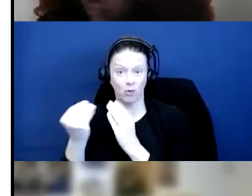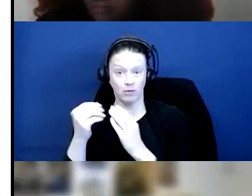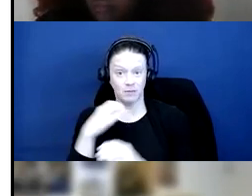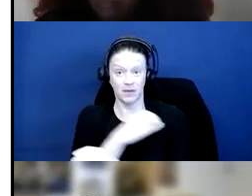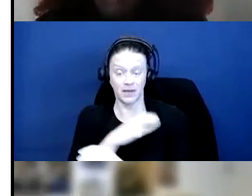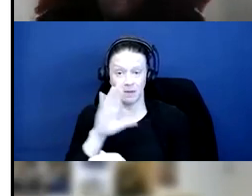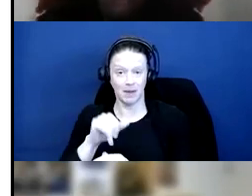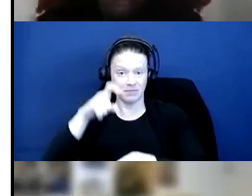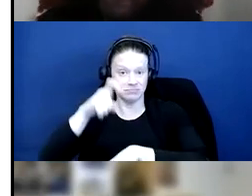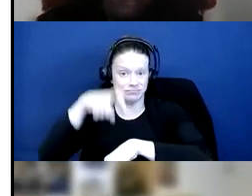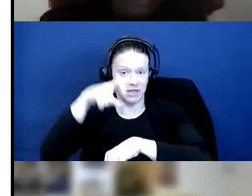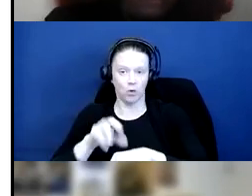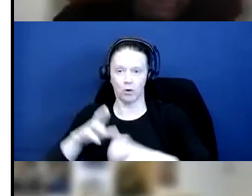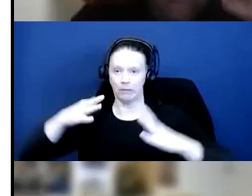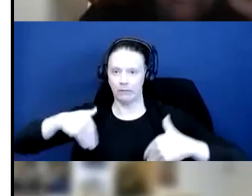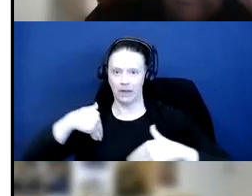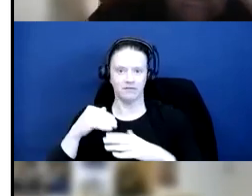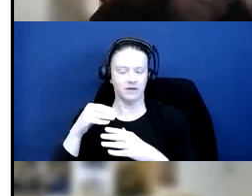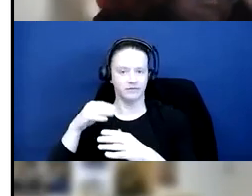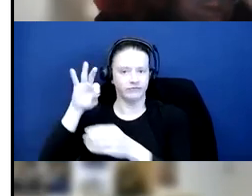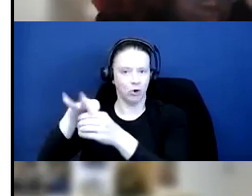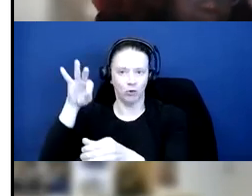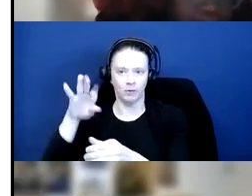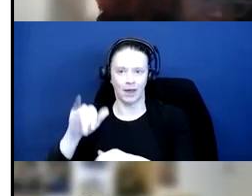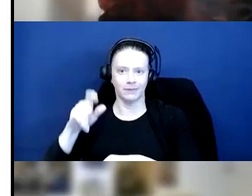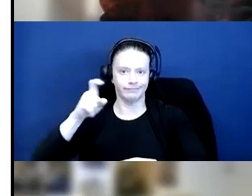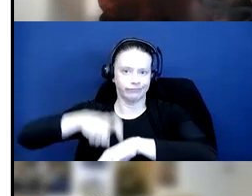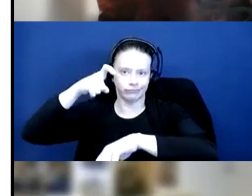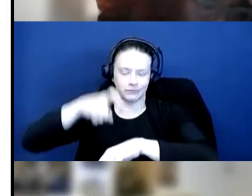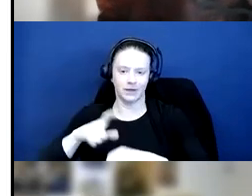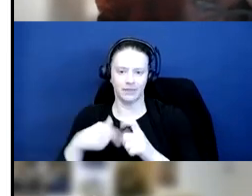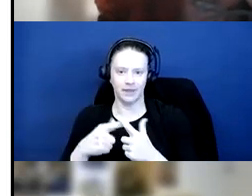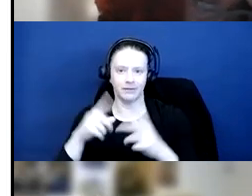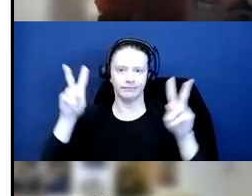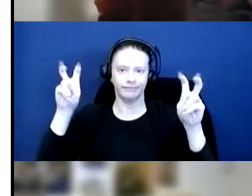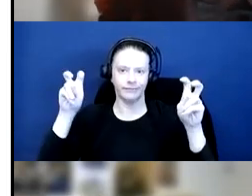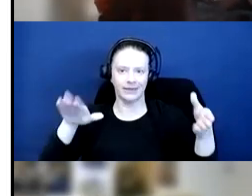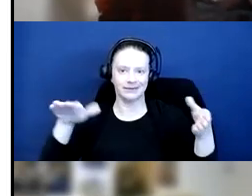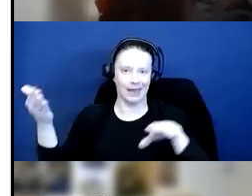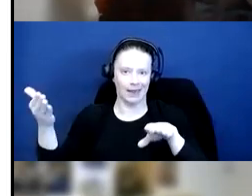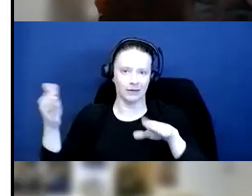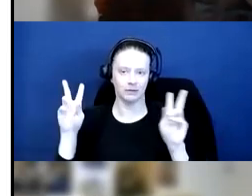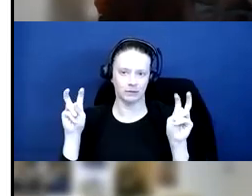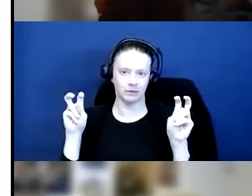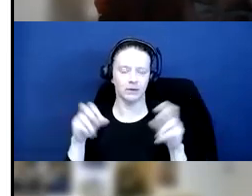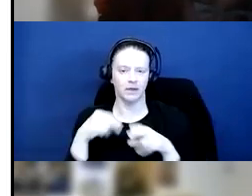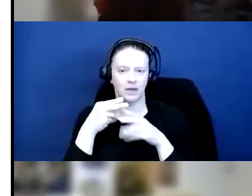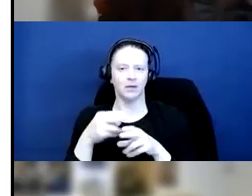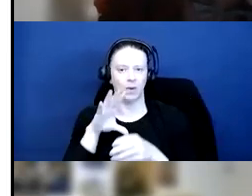or it didn't get voted on by a certain time that it died, right, it died in the legislative process.